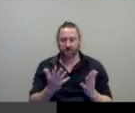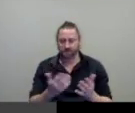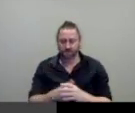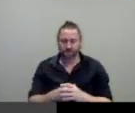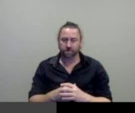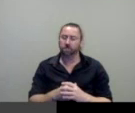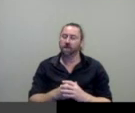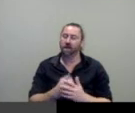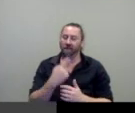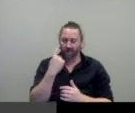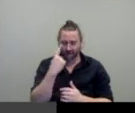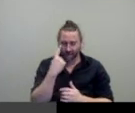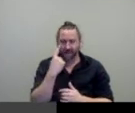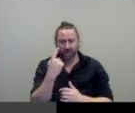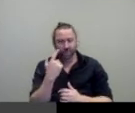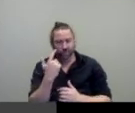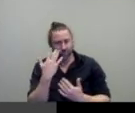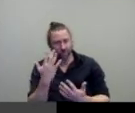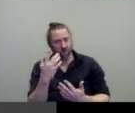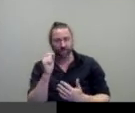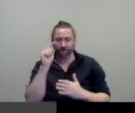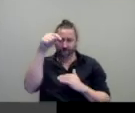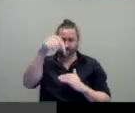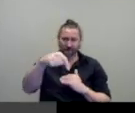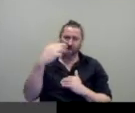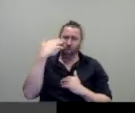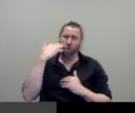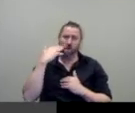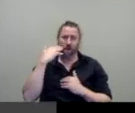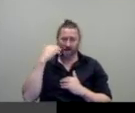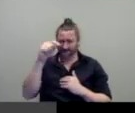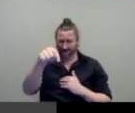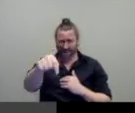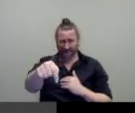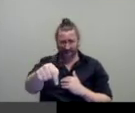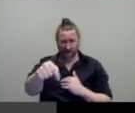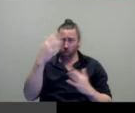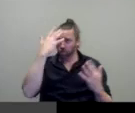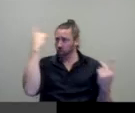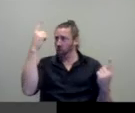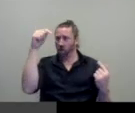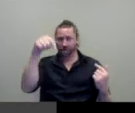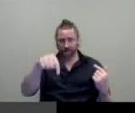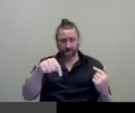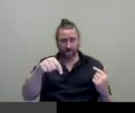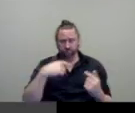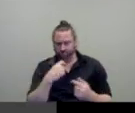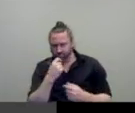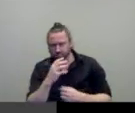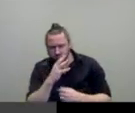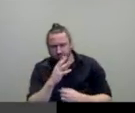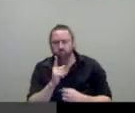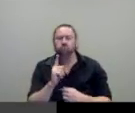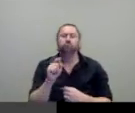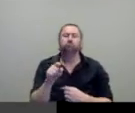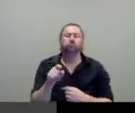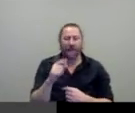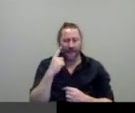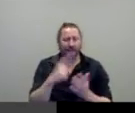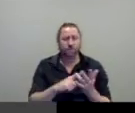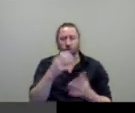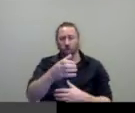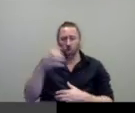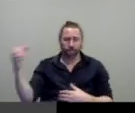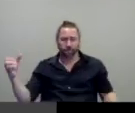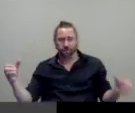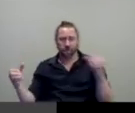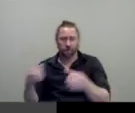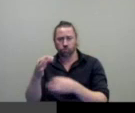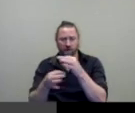powerfully is describing that unknown woman in the center of the image as ubiquitous and exchangeable